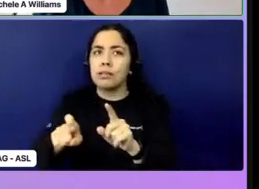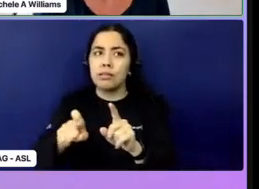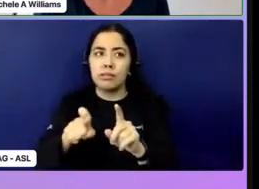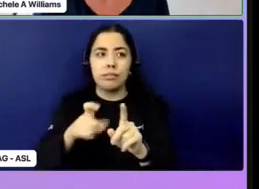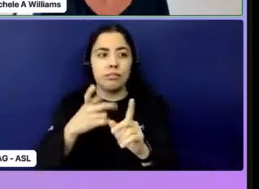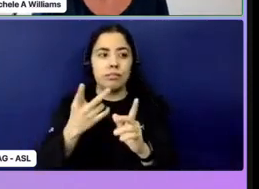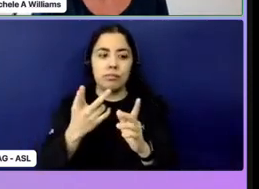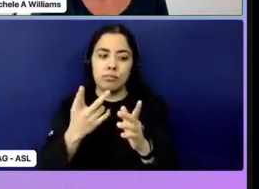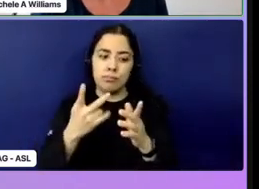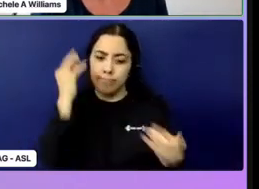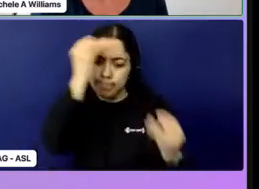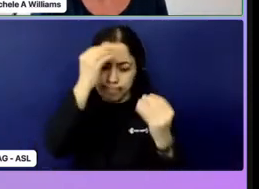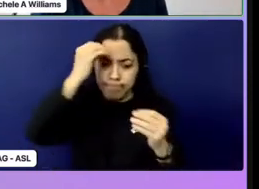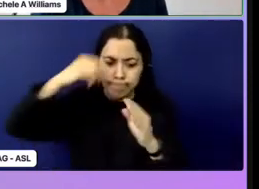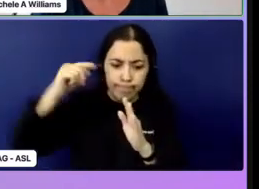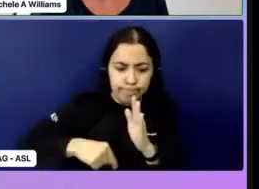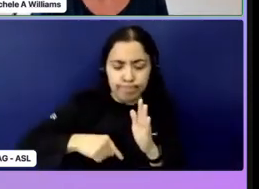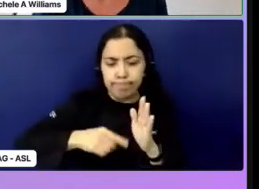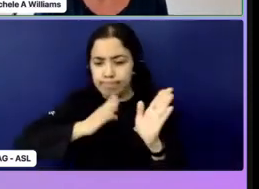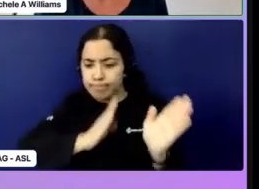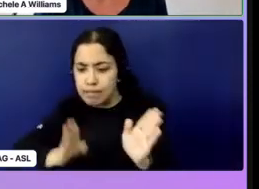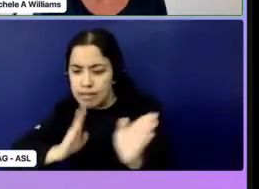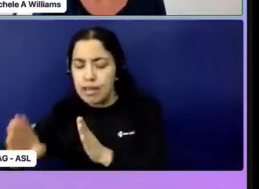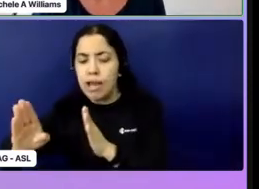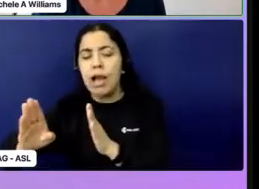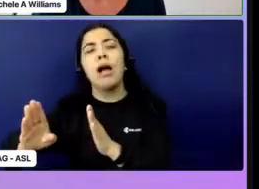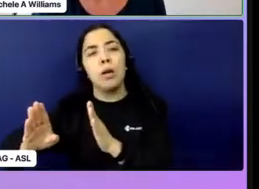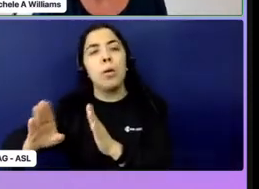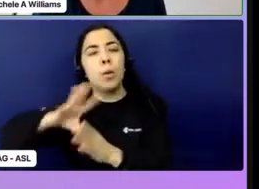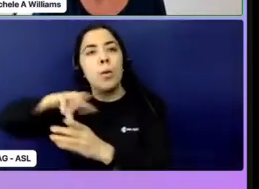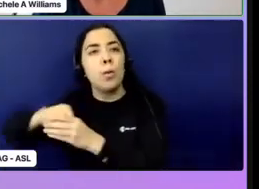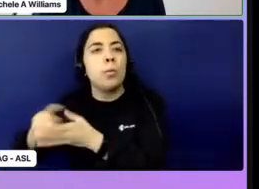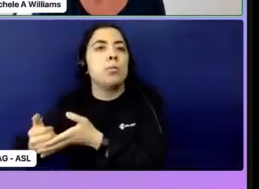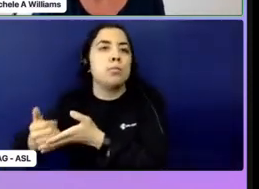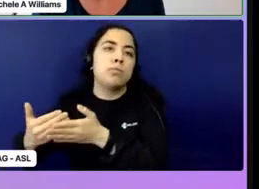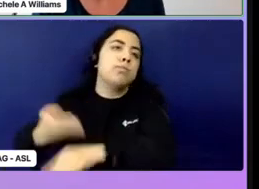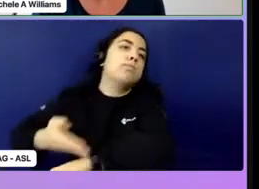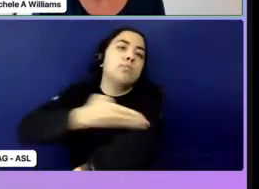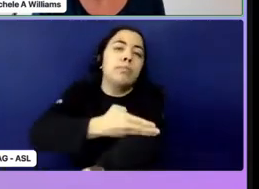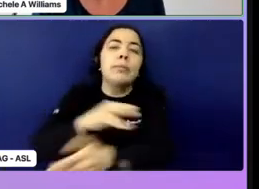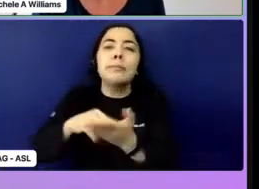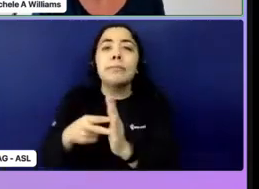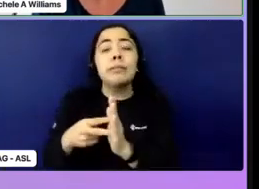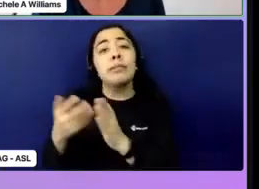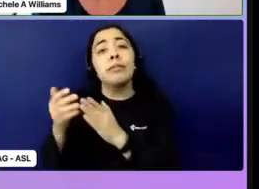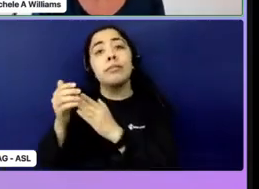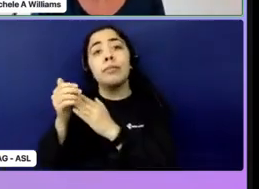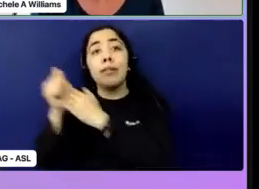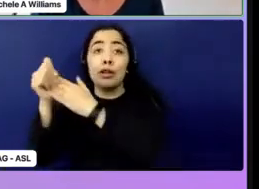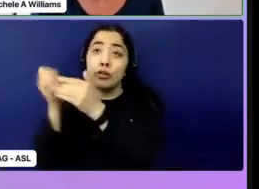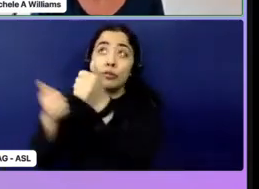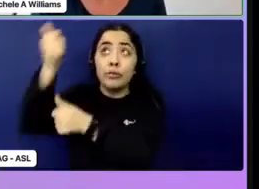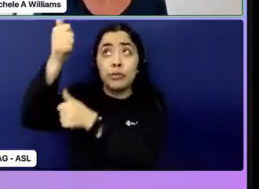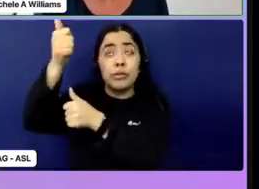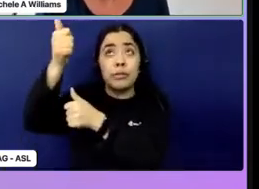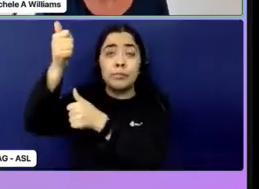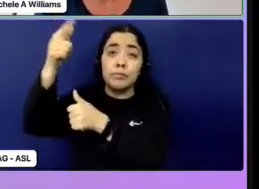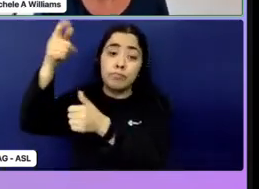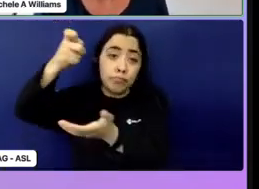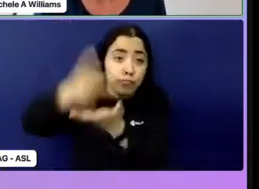foundational research into that. But you still need to be intentional about it. So, to a build on that little bit more, for